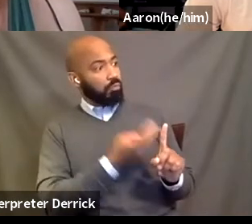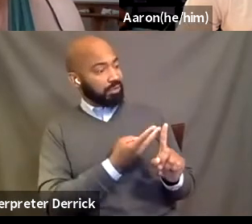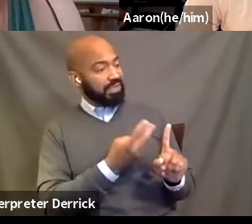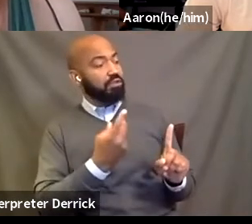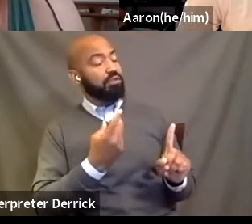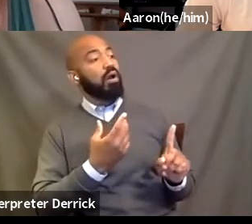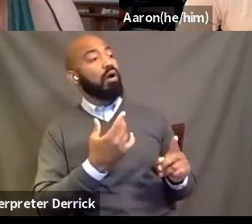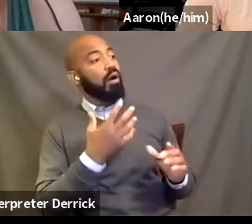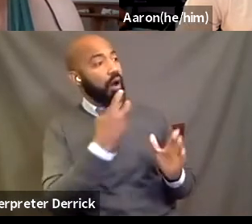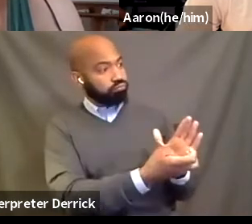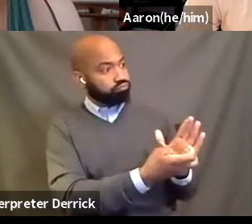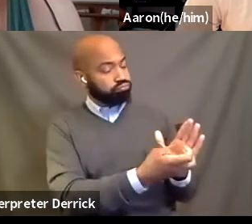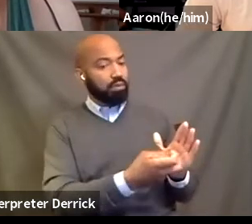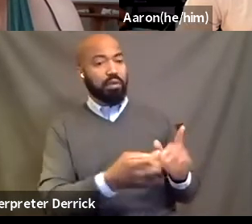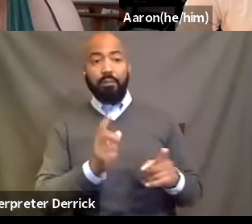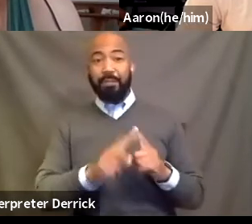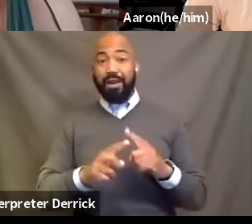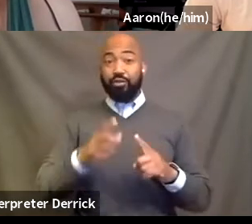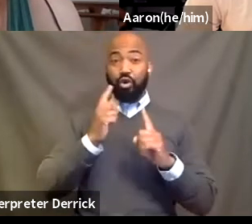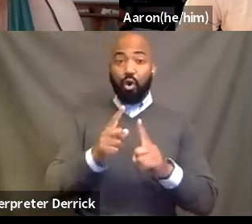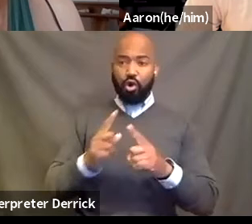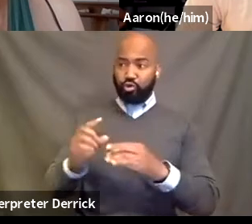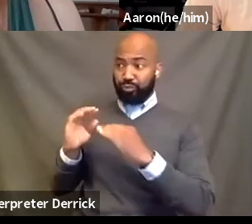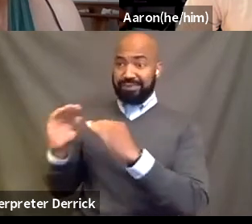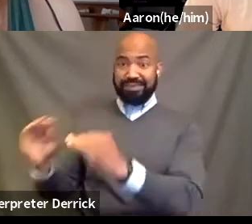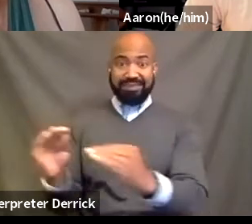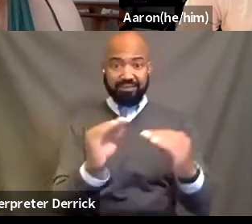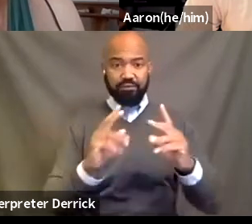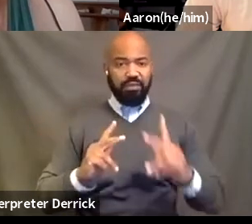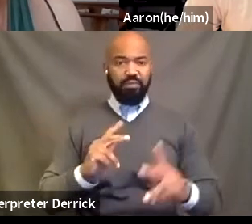Kirya Traber (she/her): The xena as a space, specifically for abolitionist politics and the bias for us.